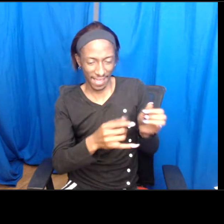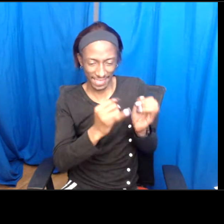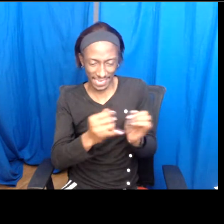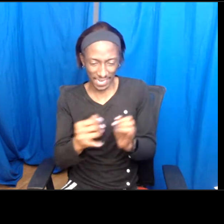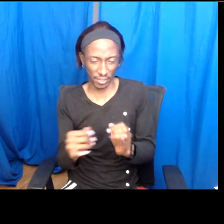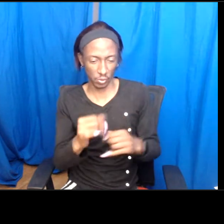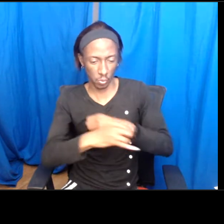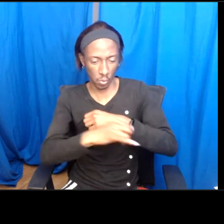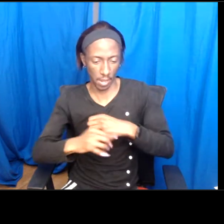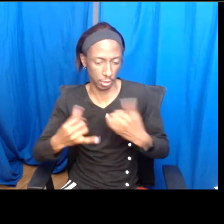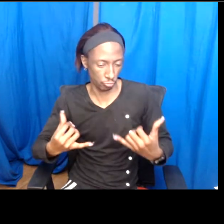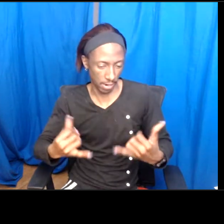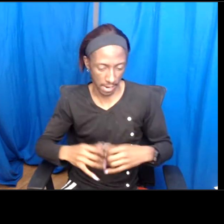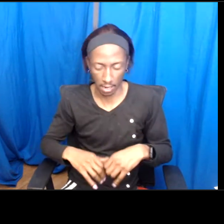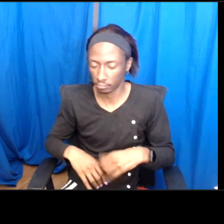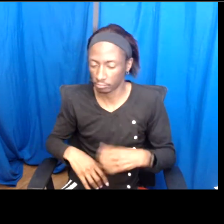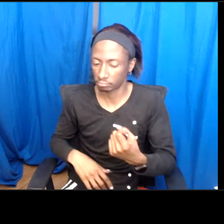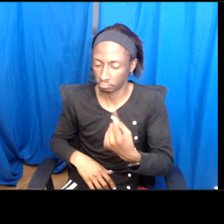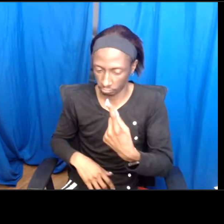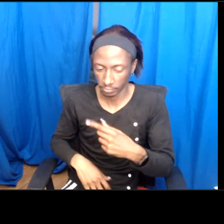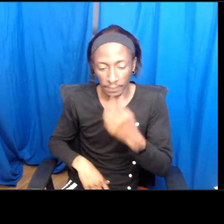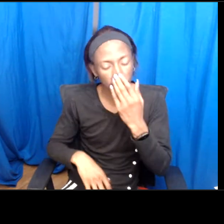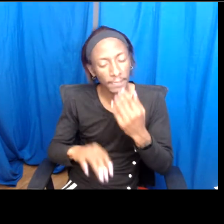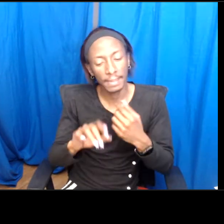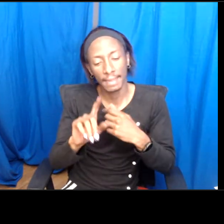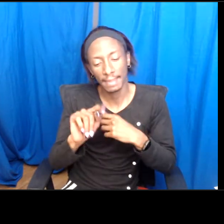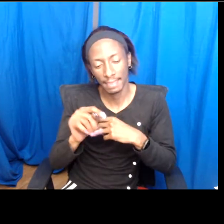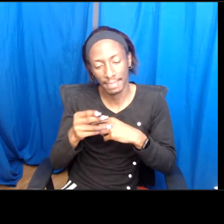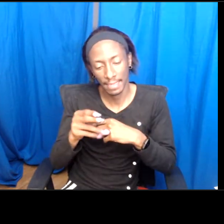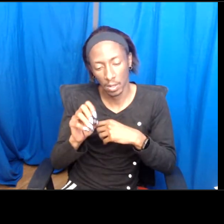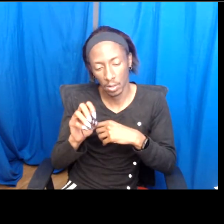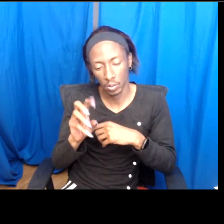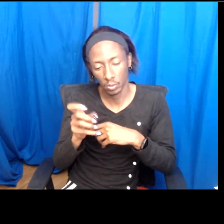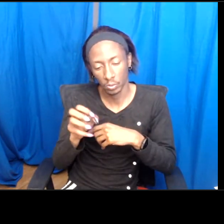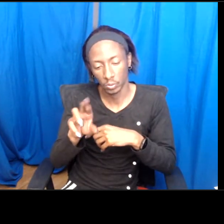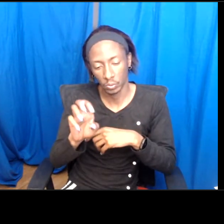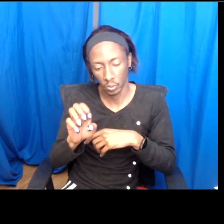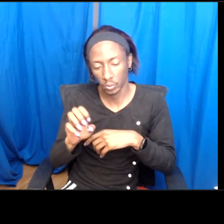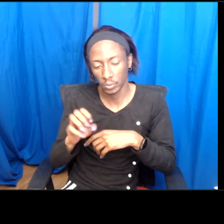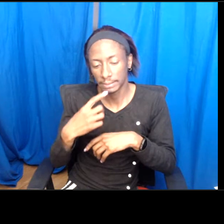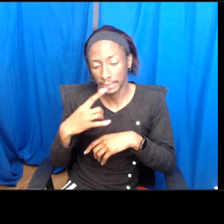And Theodore asks, "Do you fly the plane or do you just do the research?"